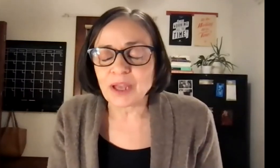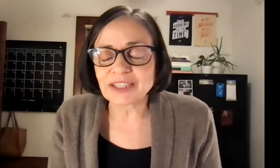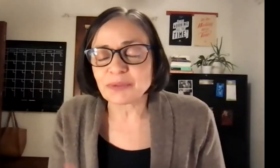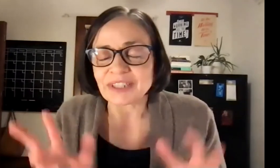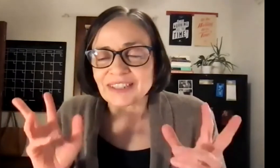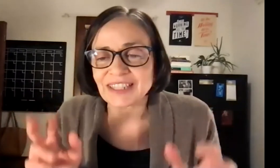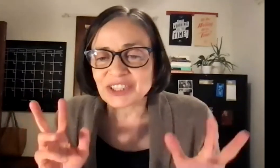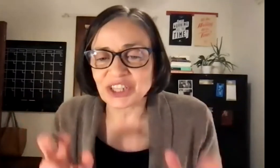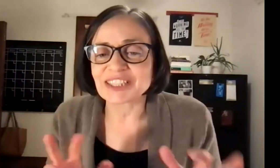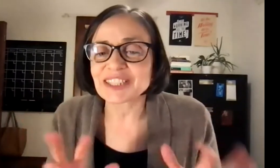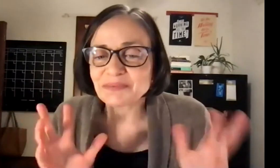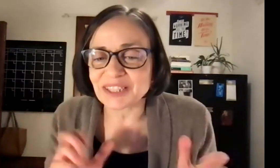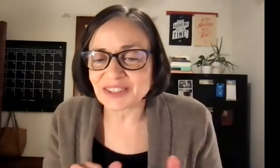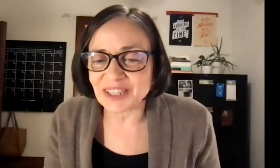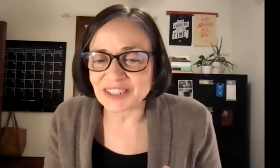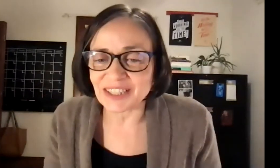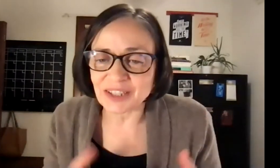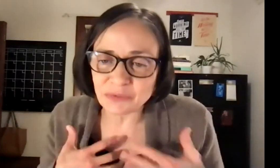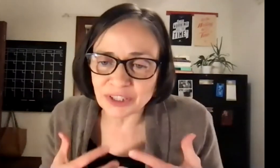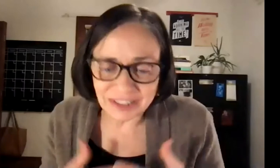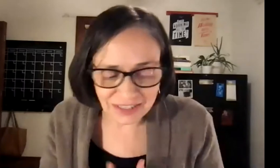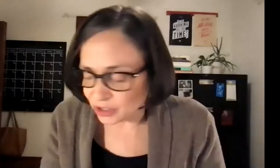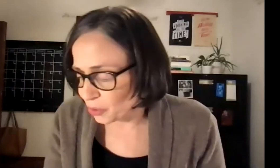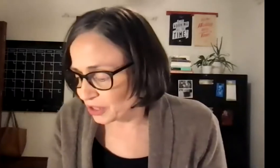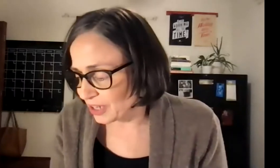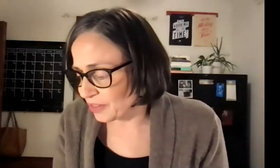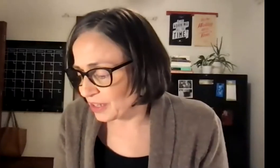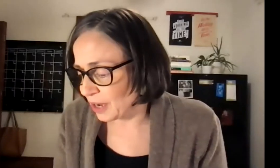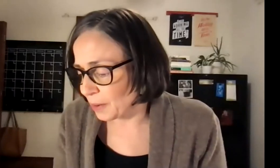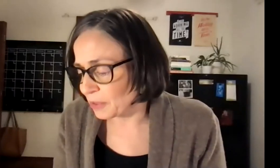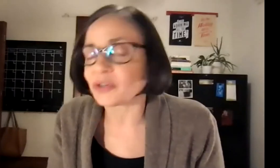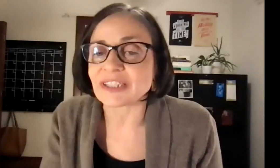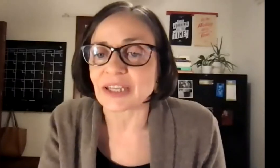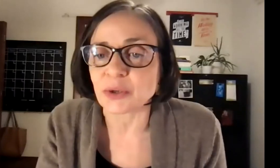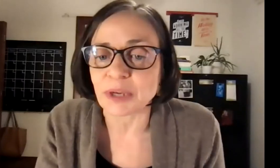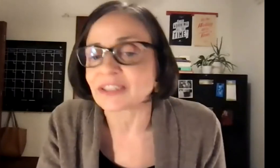not just to engage but to haunt the viewer. There's a strength in the absence of presence